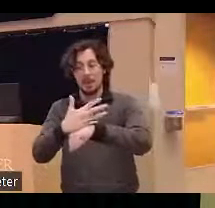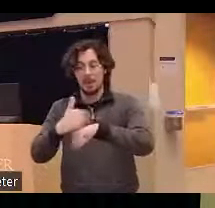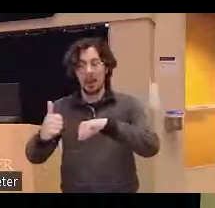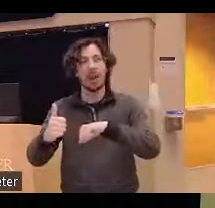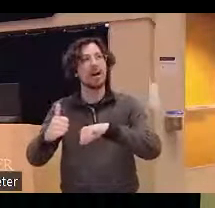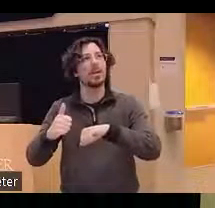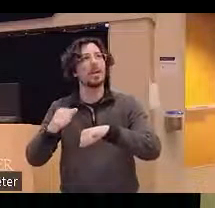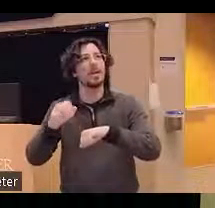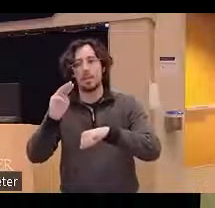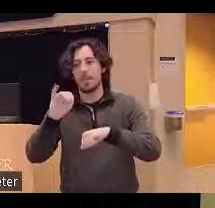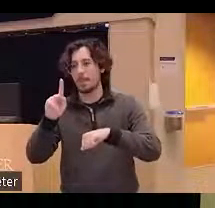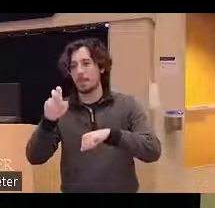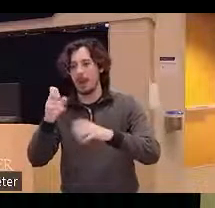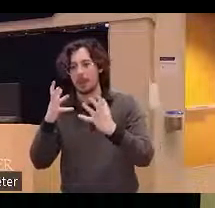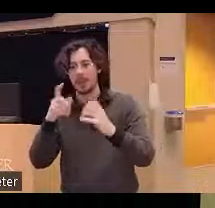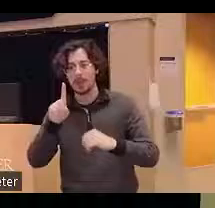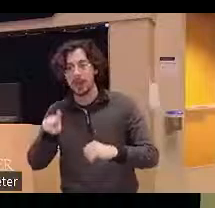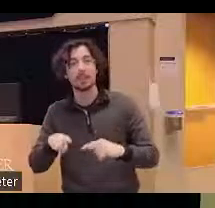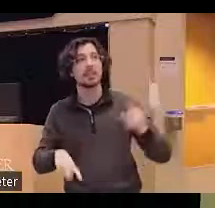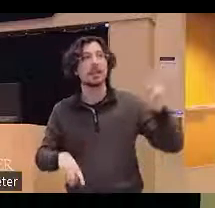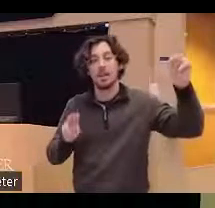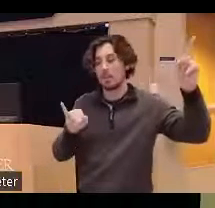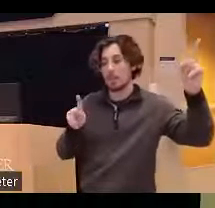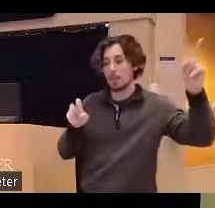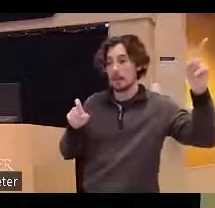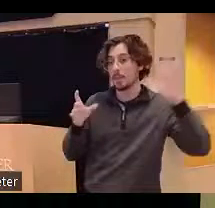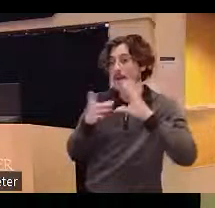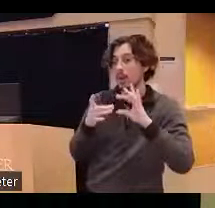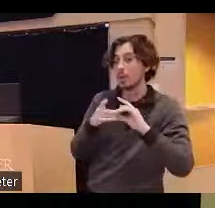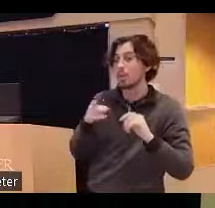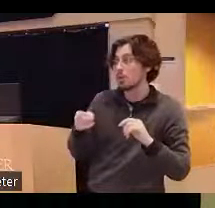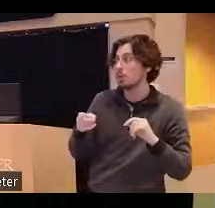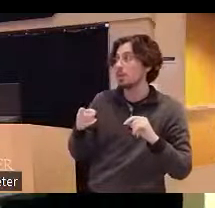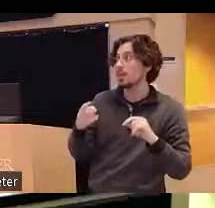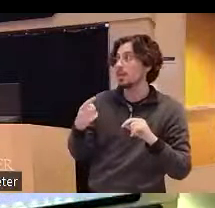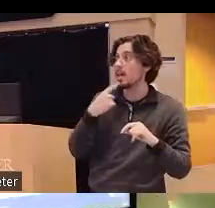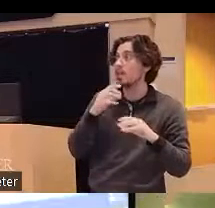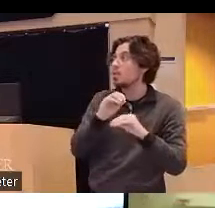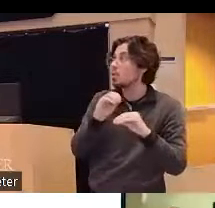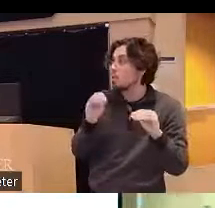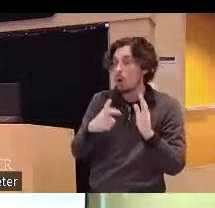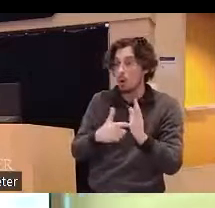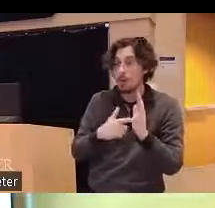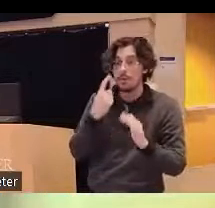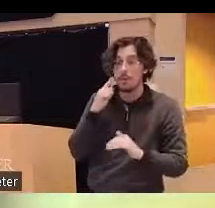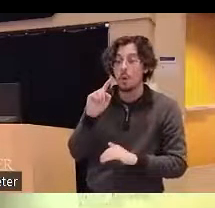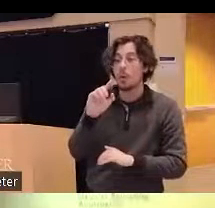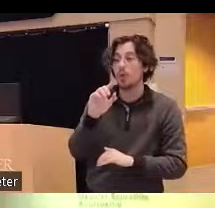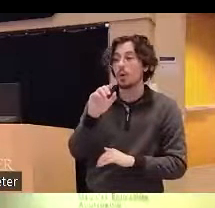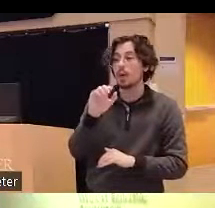you there no need for like antibiotic treatment or probiotics just no I think there I'm beginning